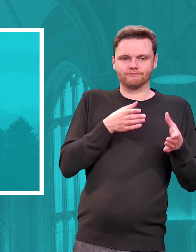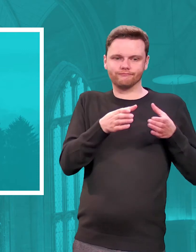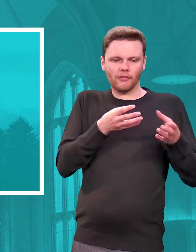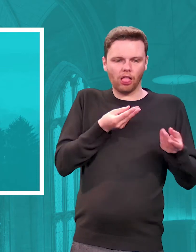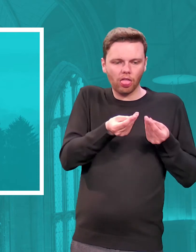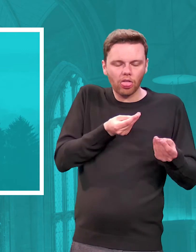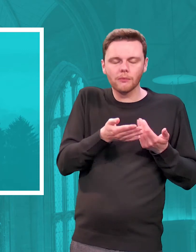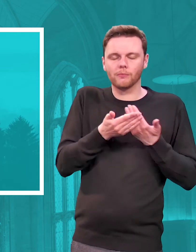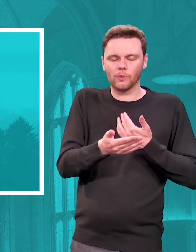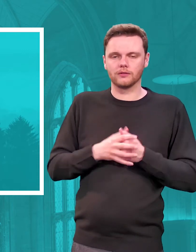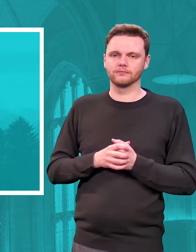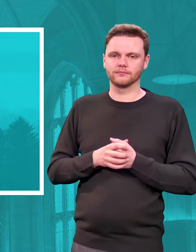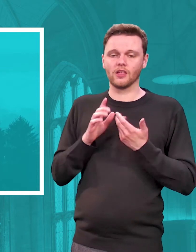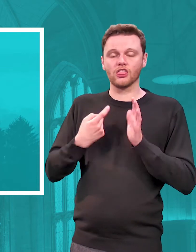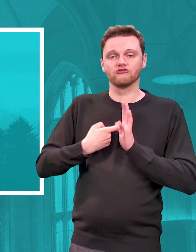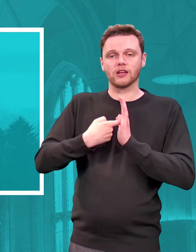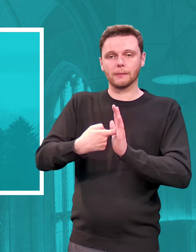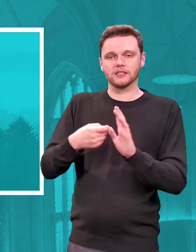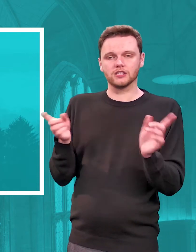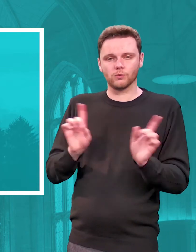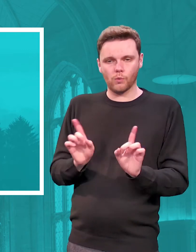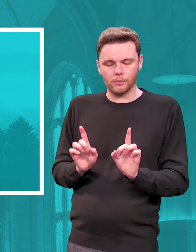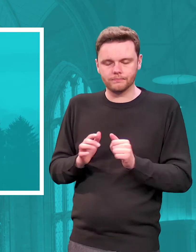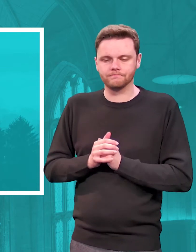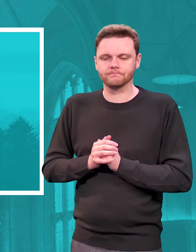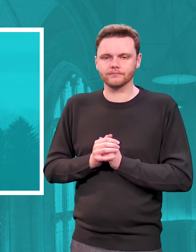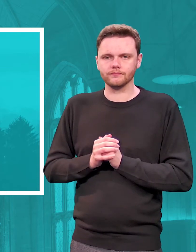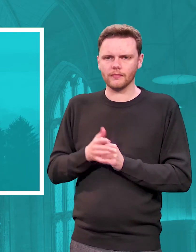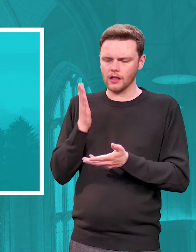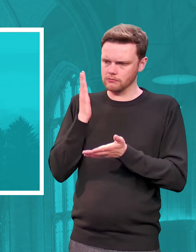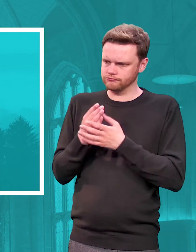The recommendation is that a prompt review of such cases